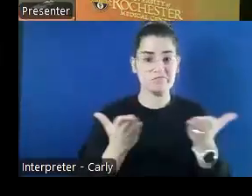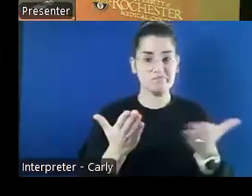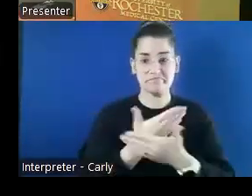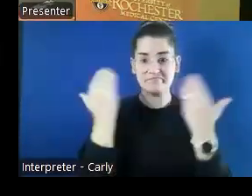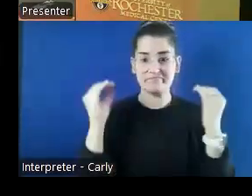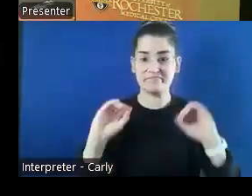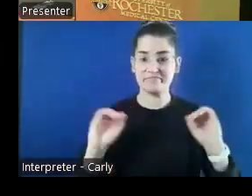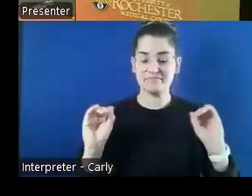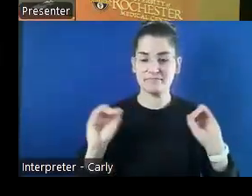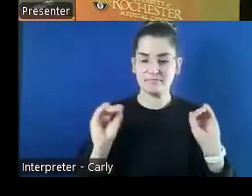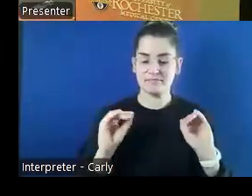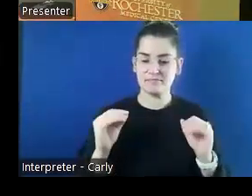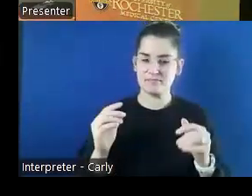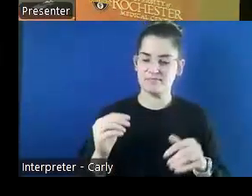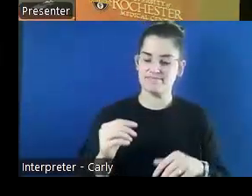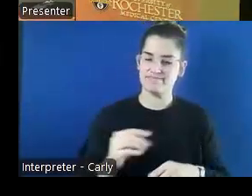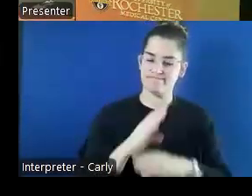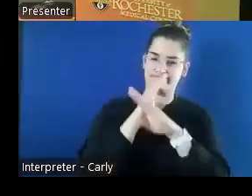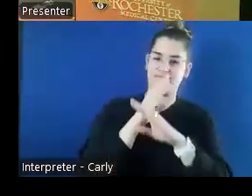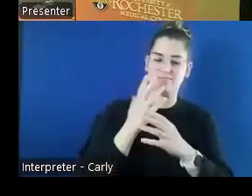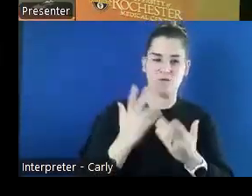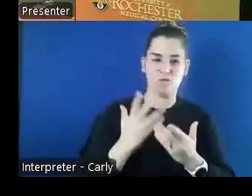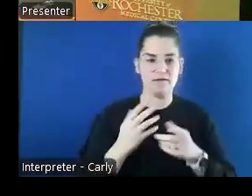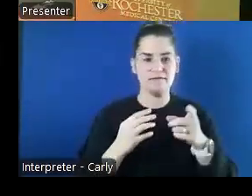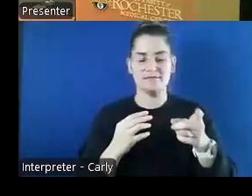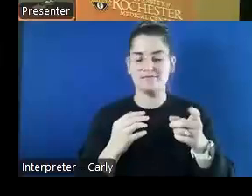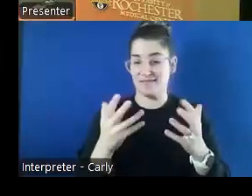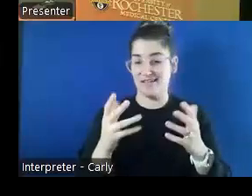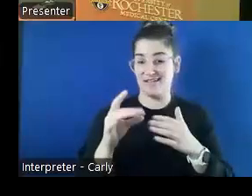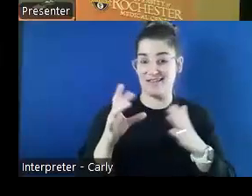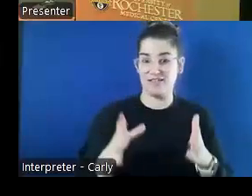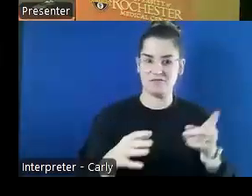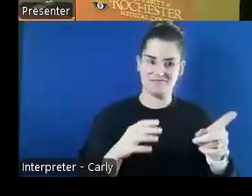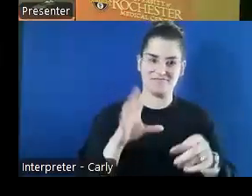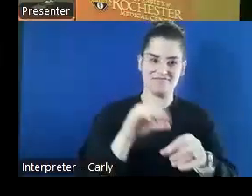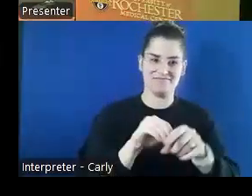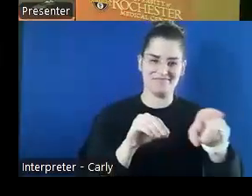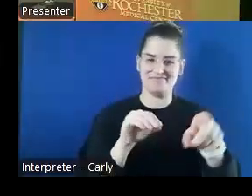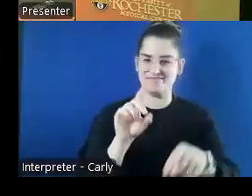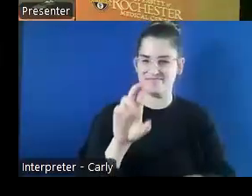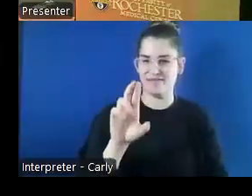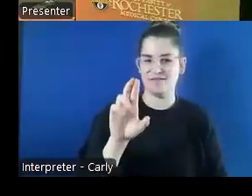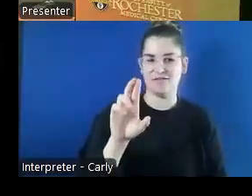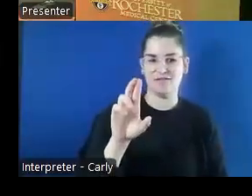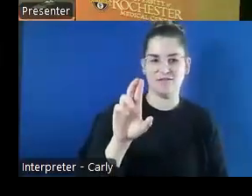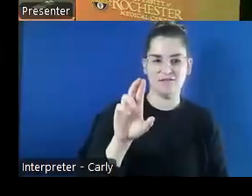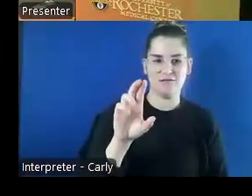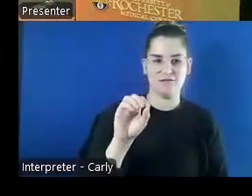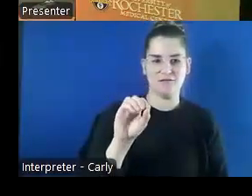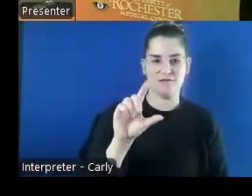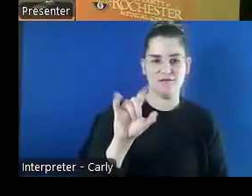that was sort of recognized by some of our key leaders including Dr telva oliveres and um Eric